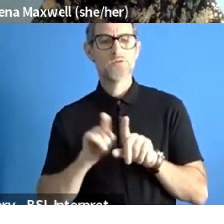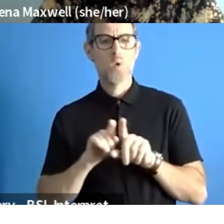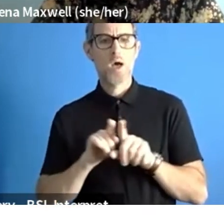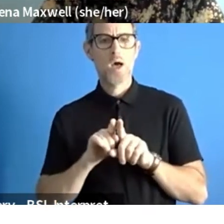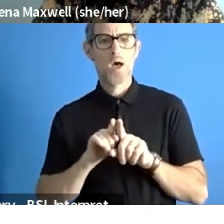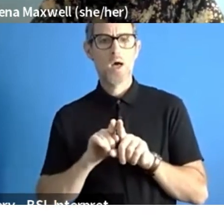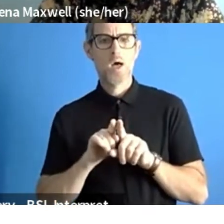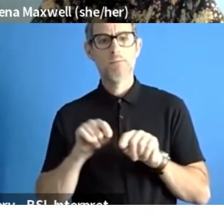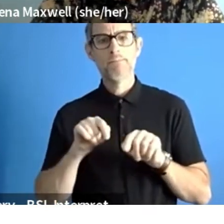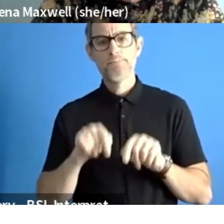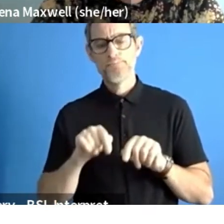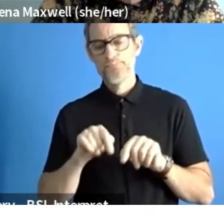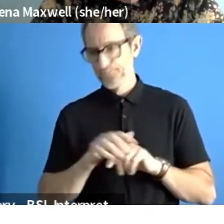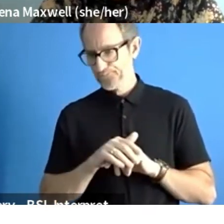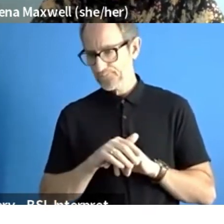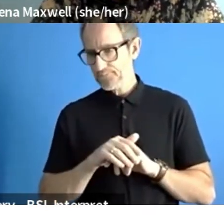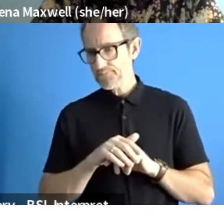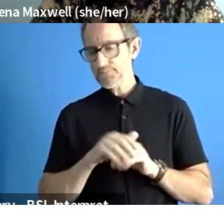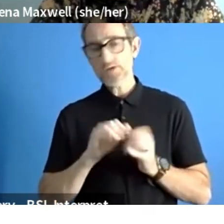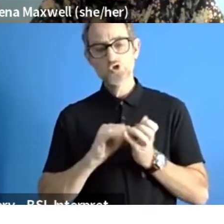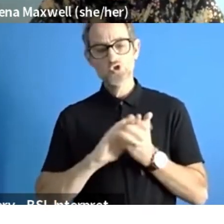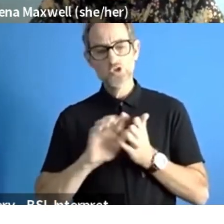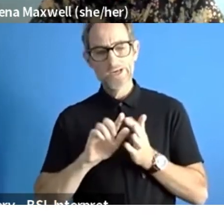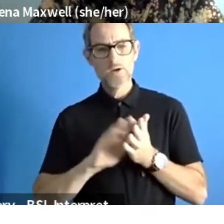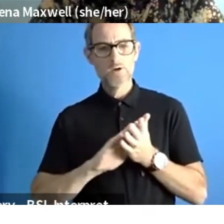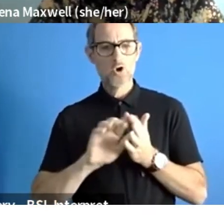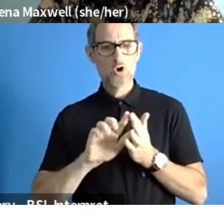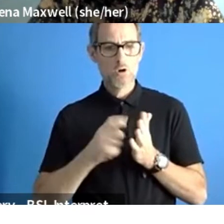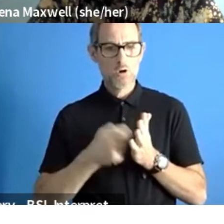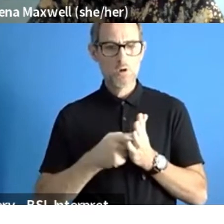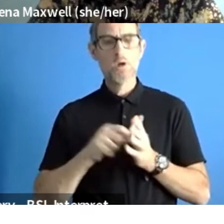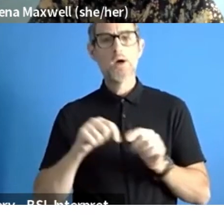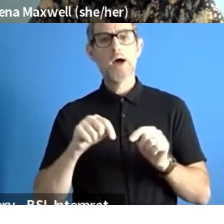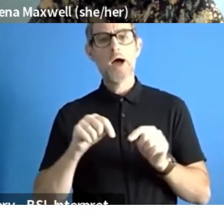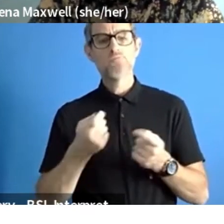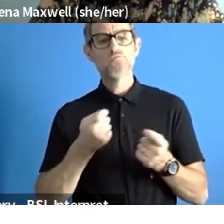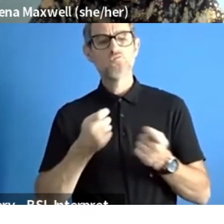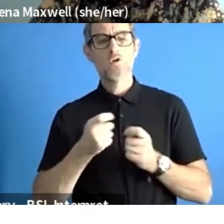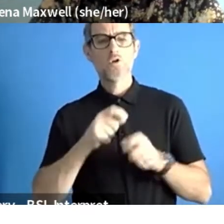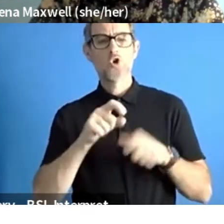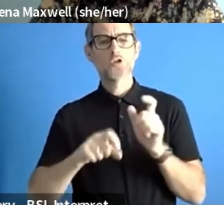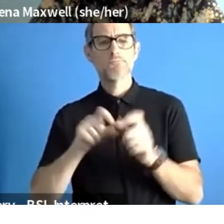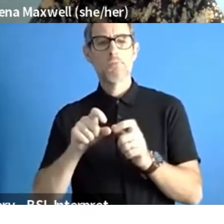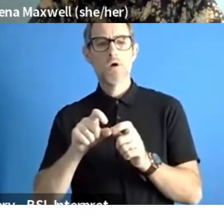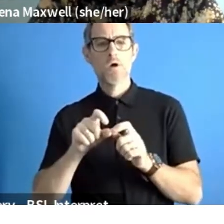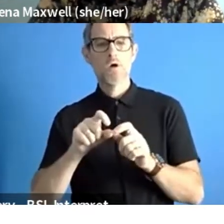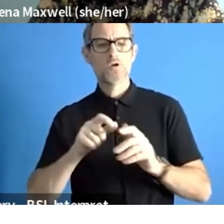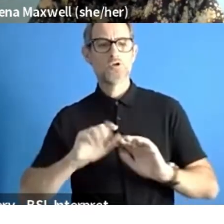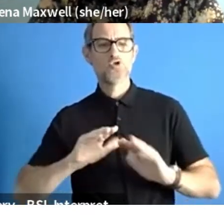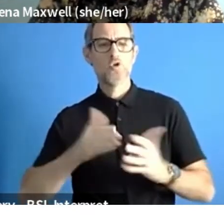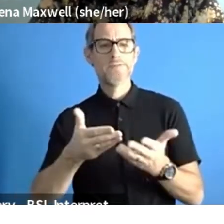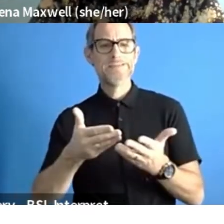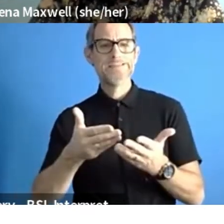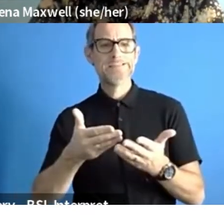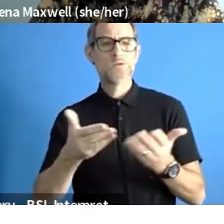Rowena Maxwell and my pronounced are she/her and